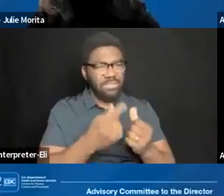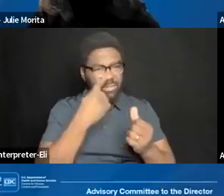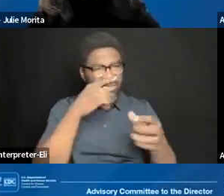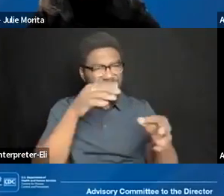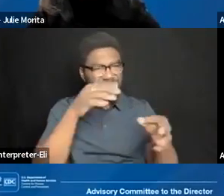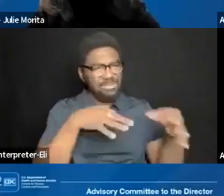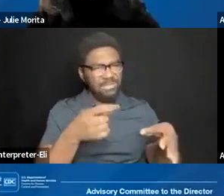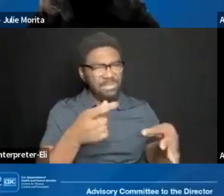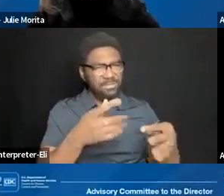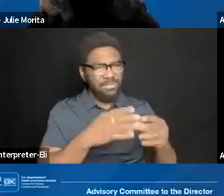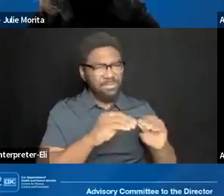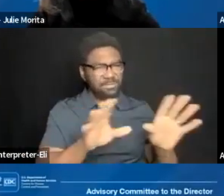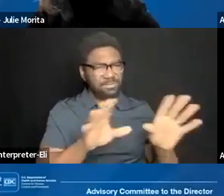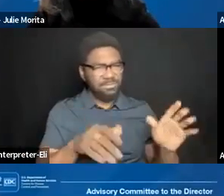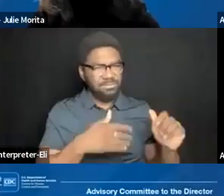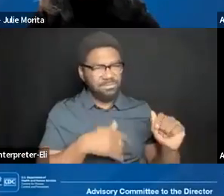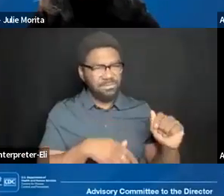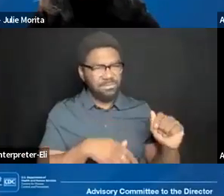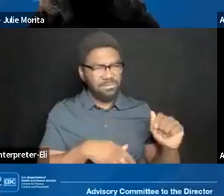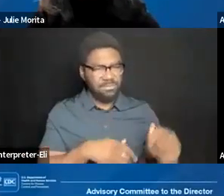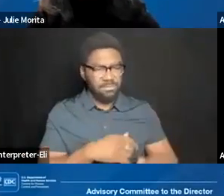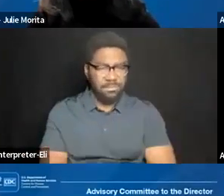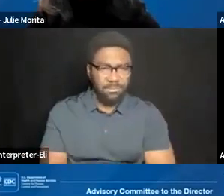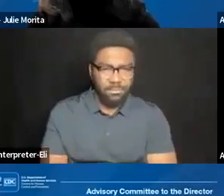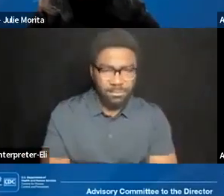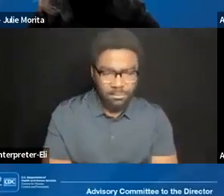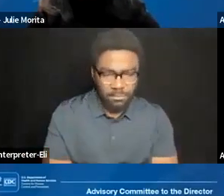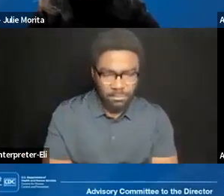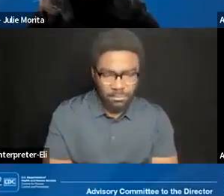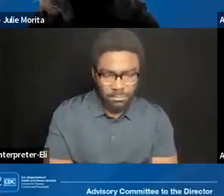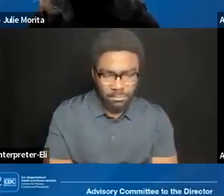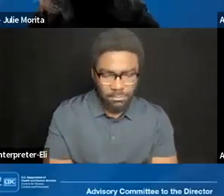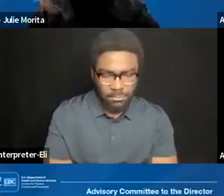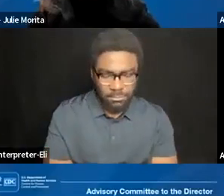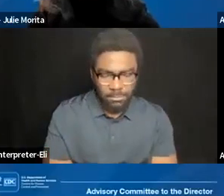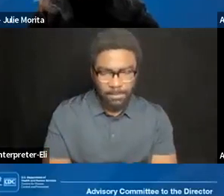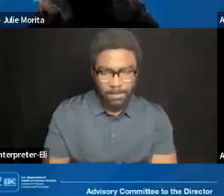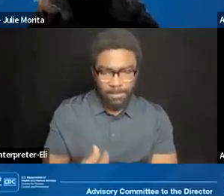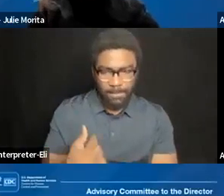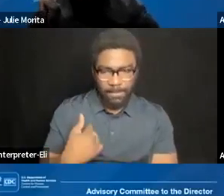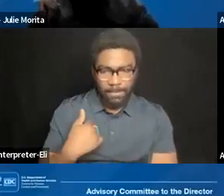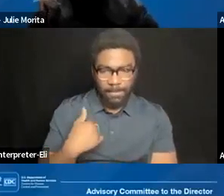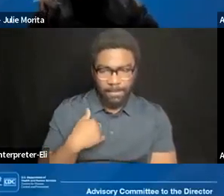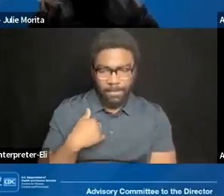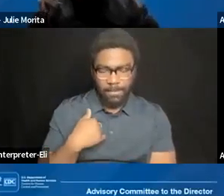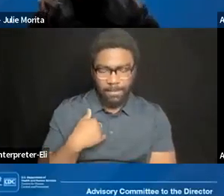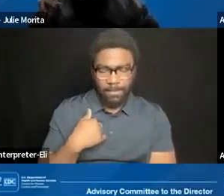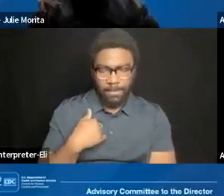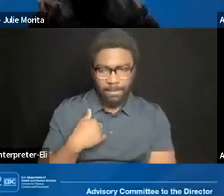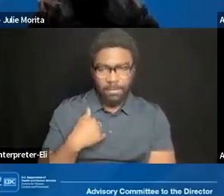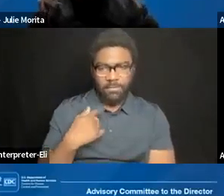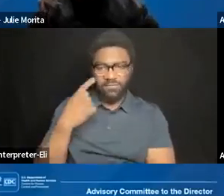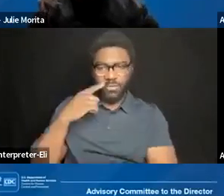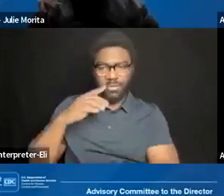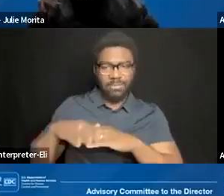Yeah, absolutely. Just to maybe close the loop on the minimal data necessary. The case data effort is part of this along,